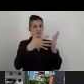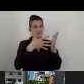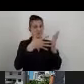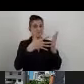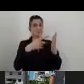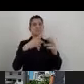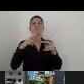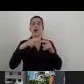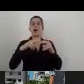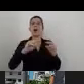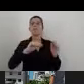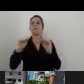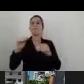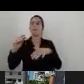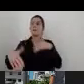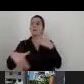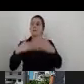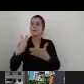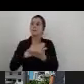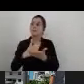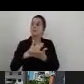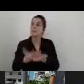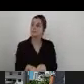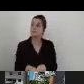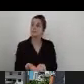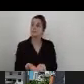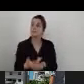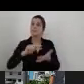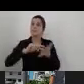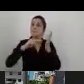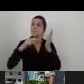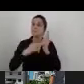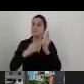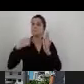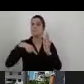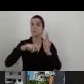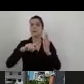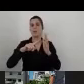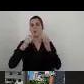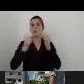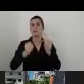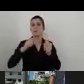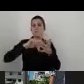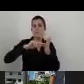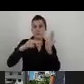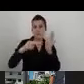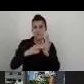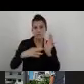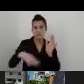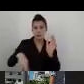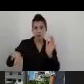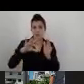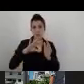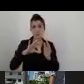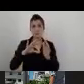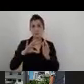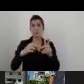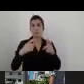We are basing our planning, our implementation plan, the Accessibility Implementation Plan, upon the audit itself.